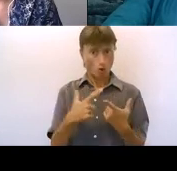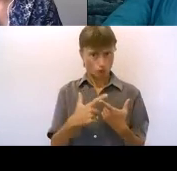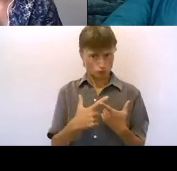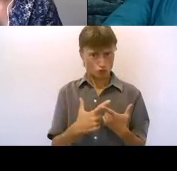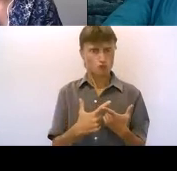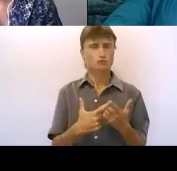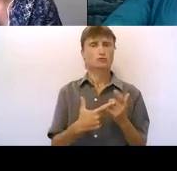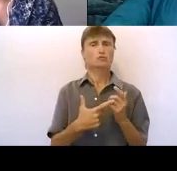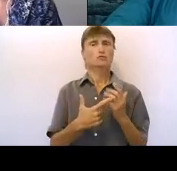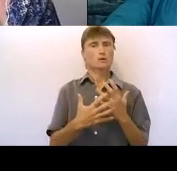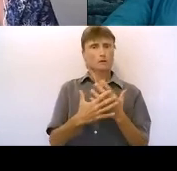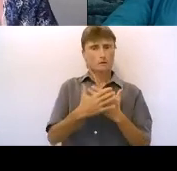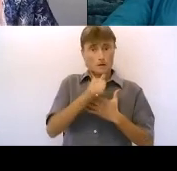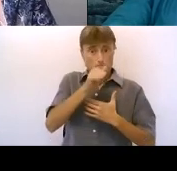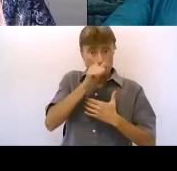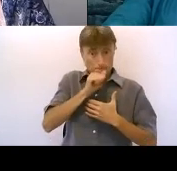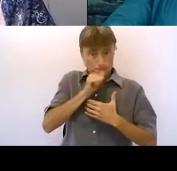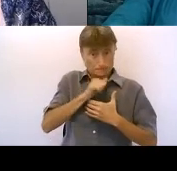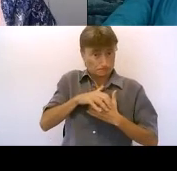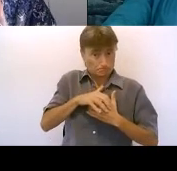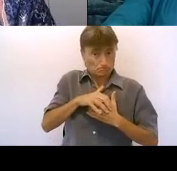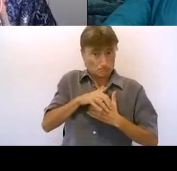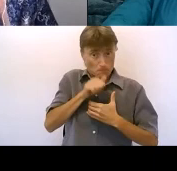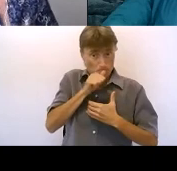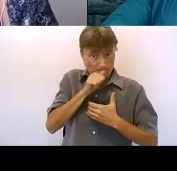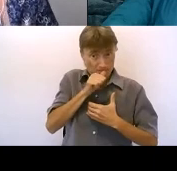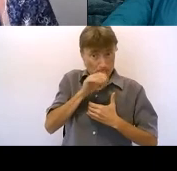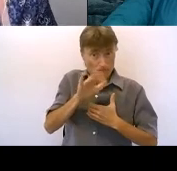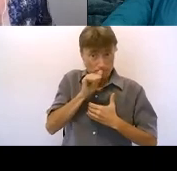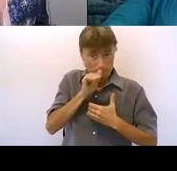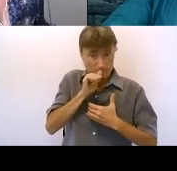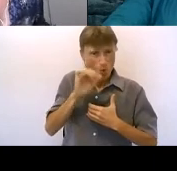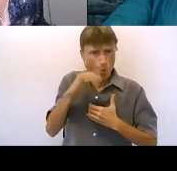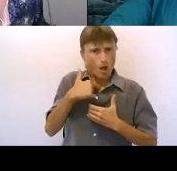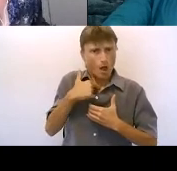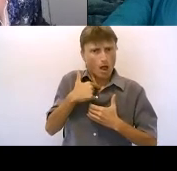the things that I'm saying that it's not just words because for me personally words mean